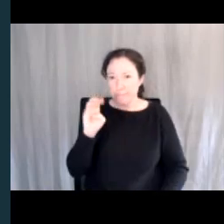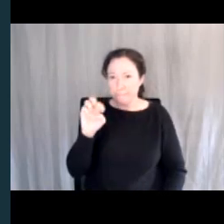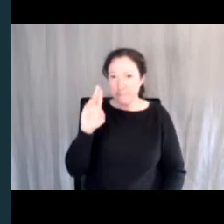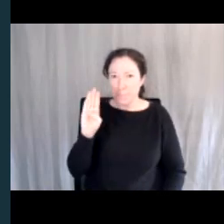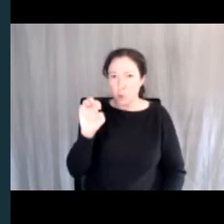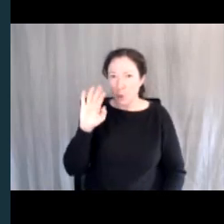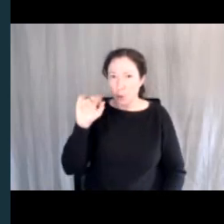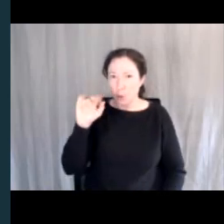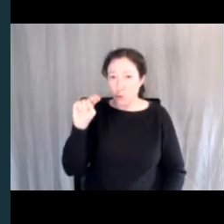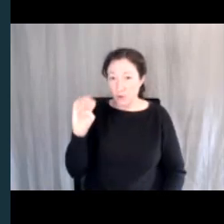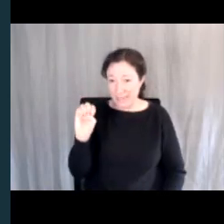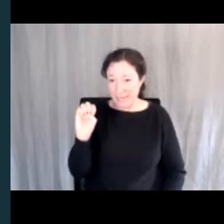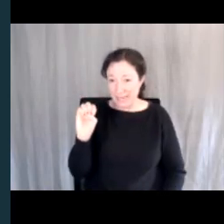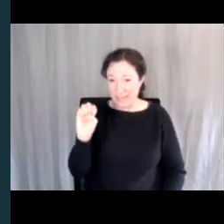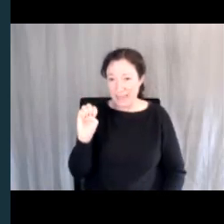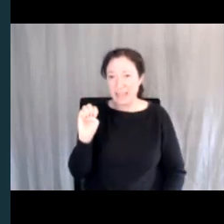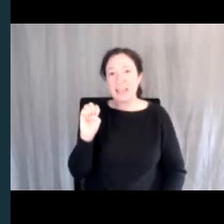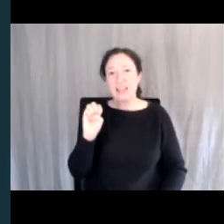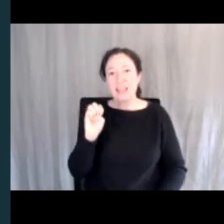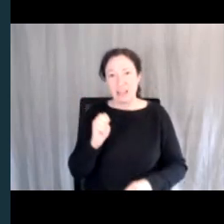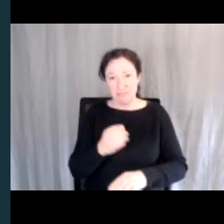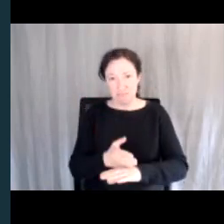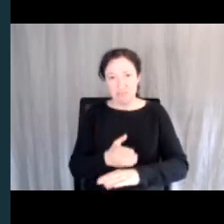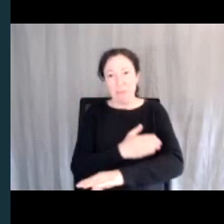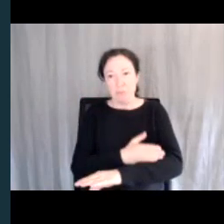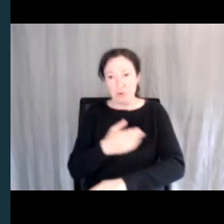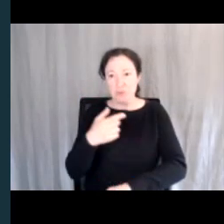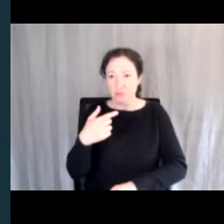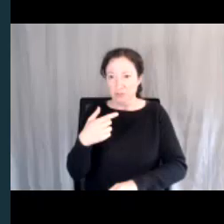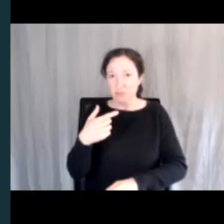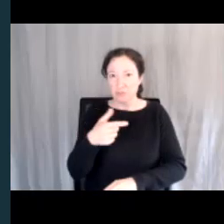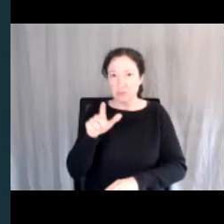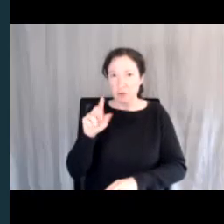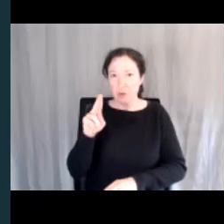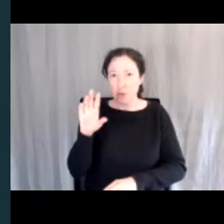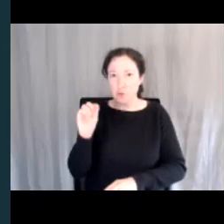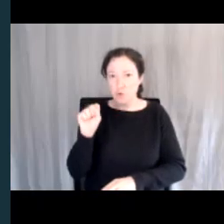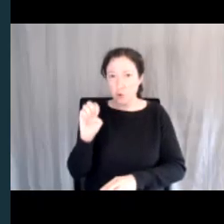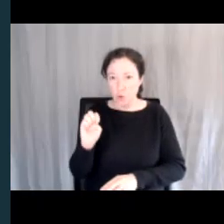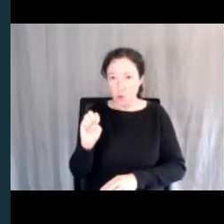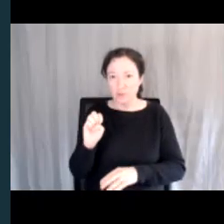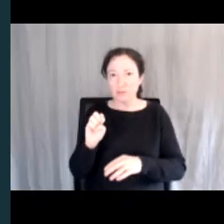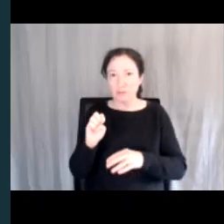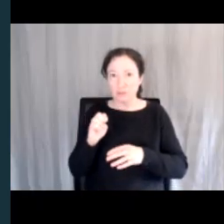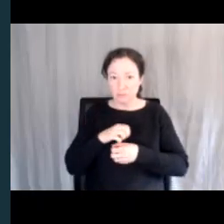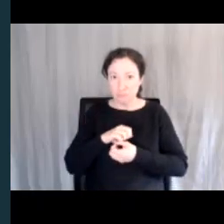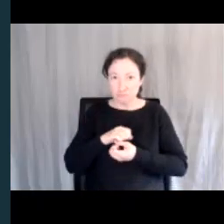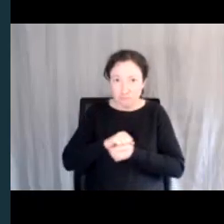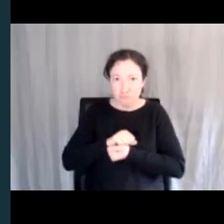especially with the cortisol because it, it actually modulates a cortisol metabolism pathway so it can stabilize mood,